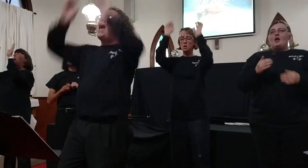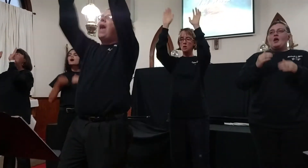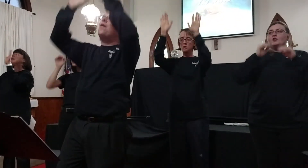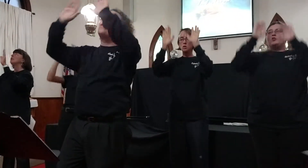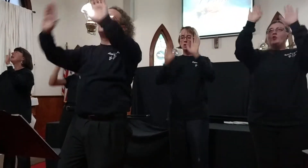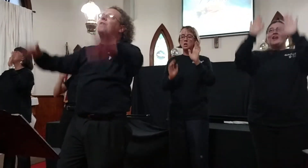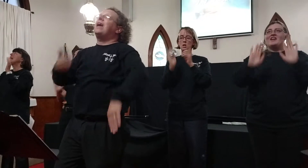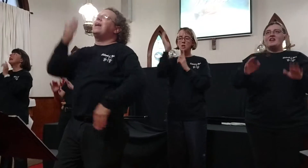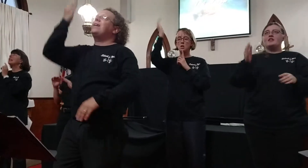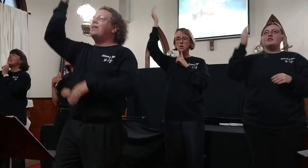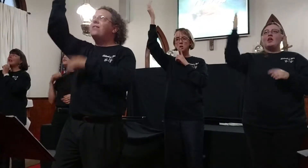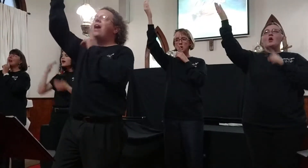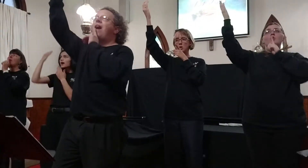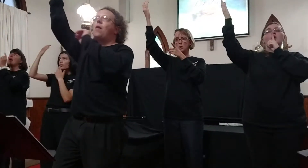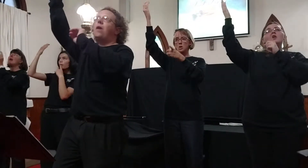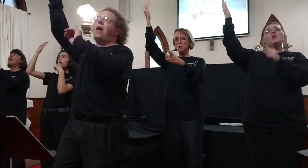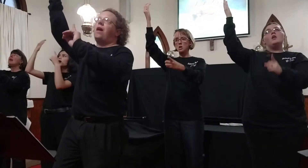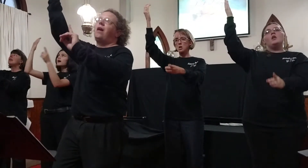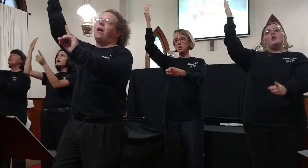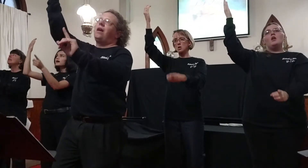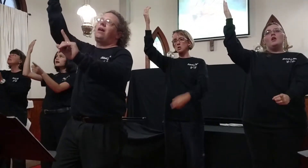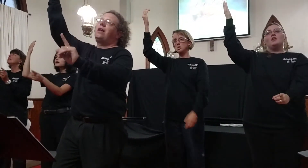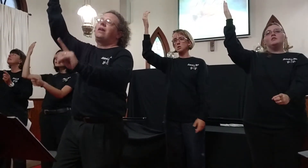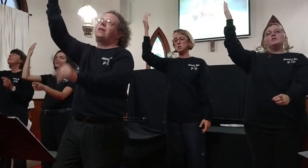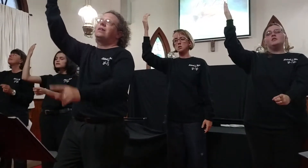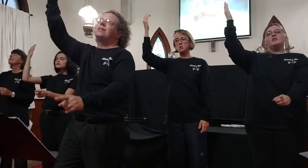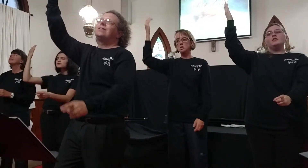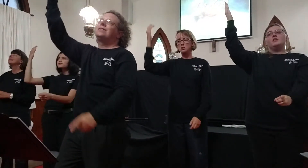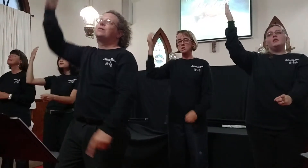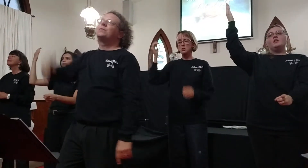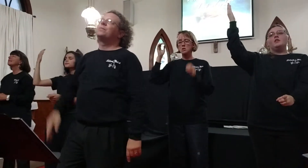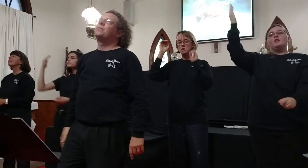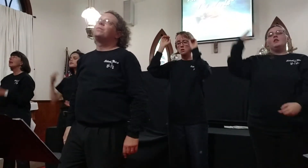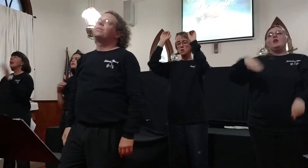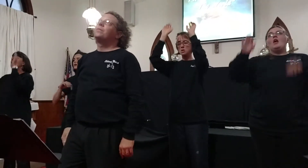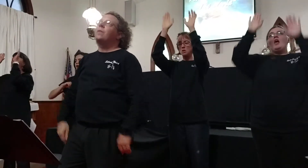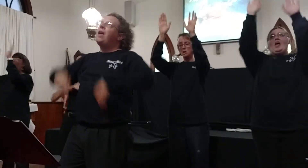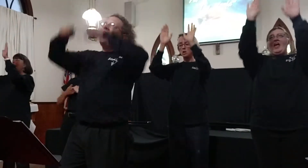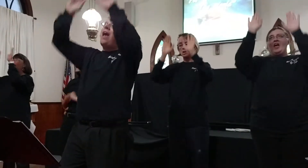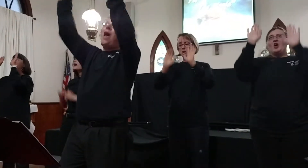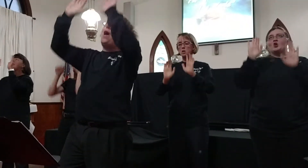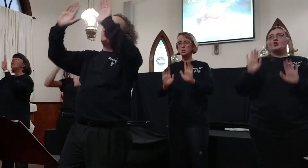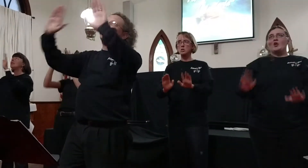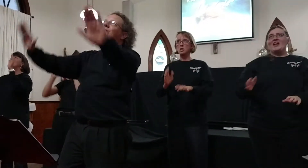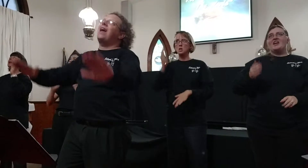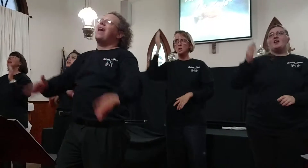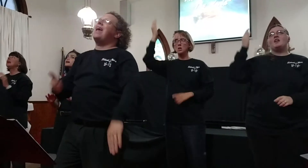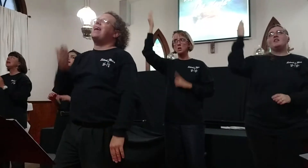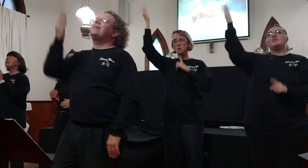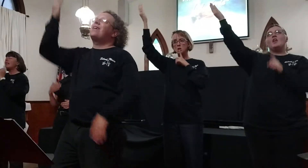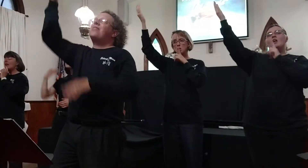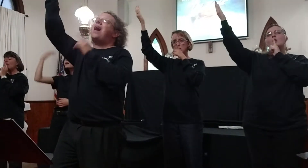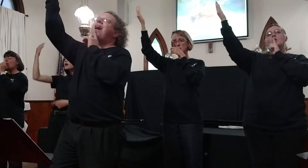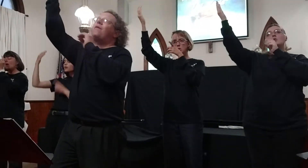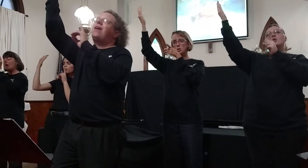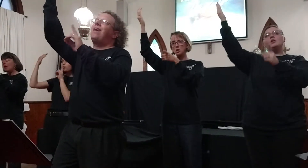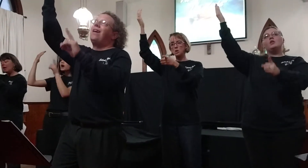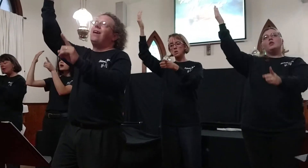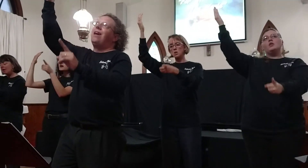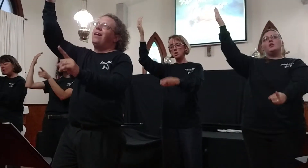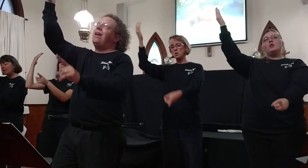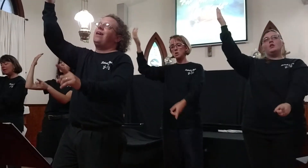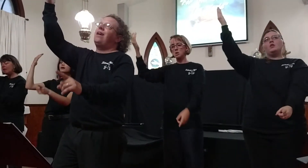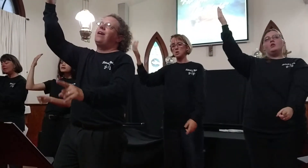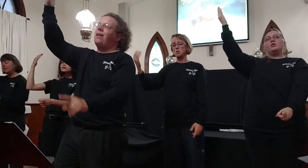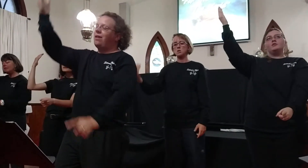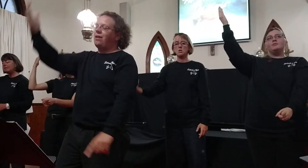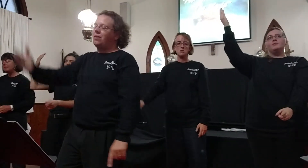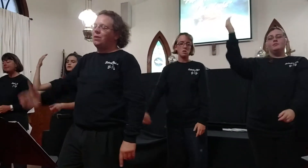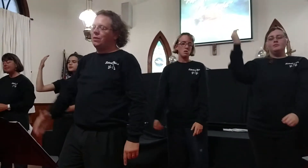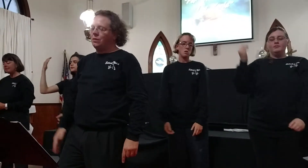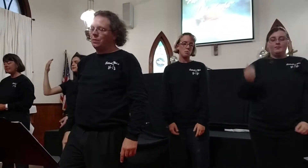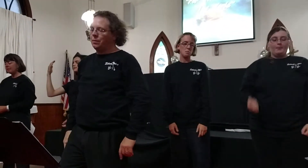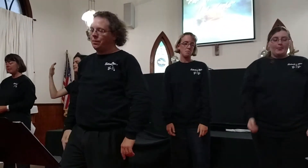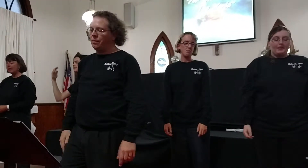How great thou art